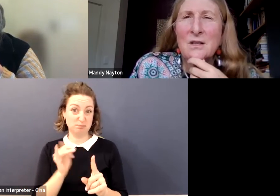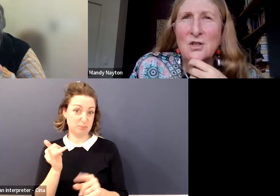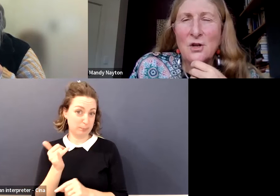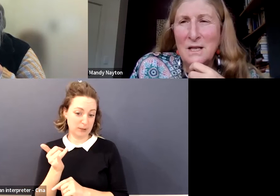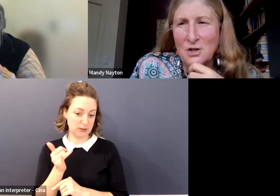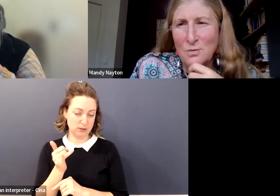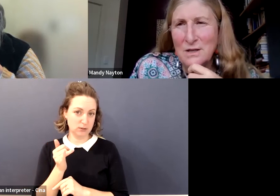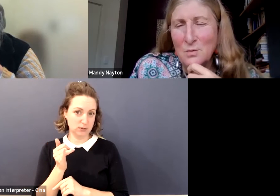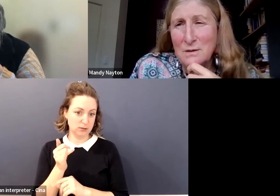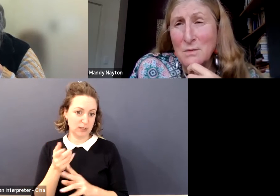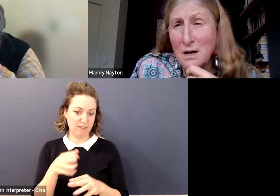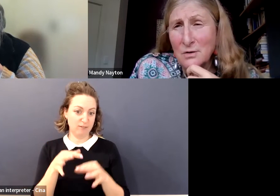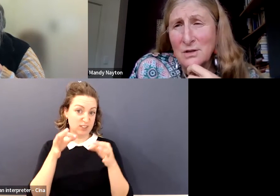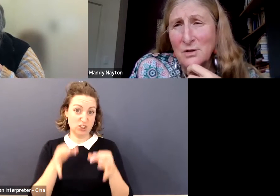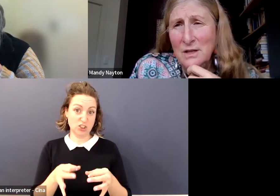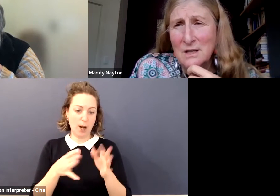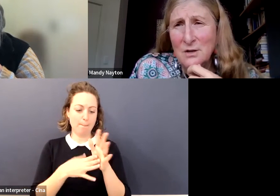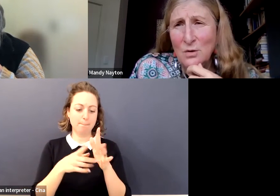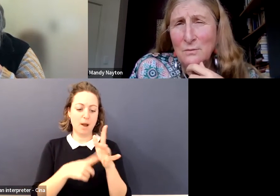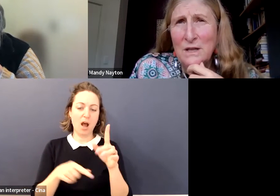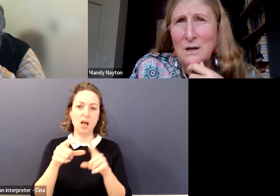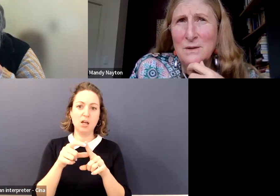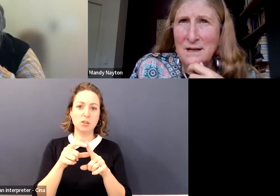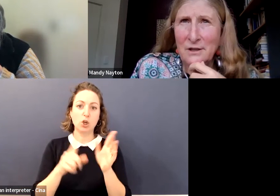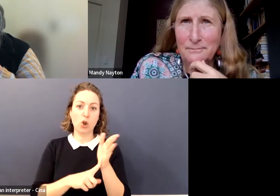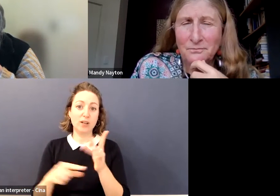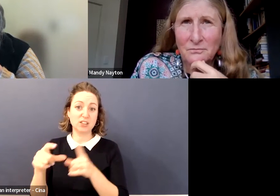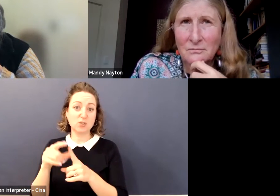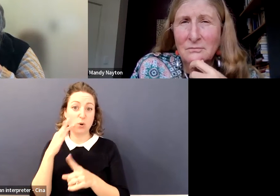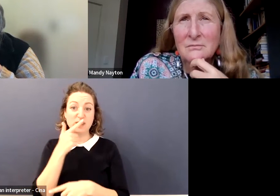the determination was that it was a mild learning disorder when they were seven,